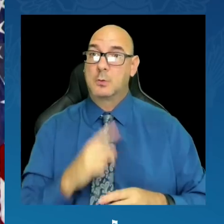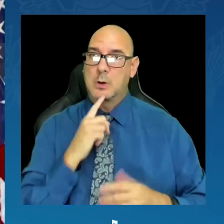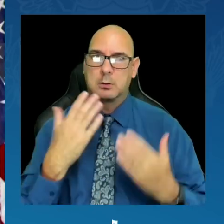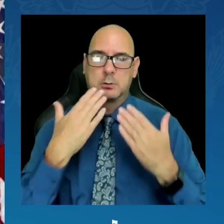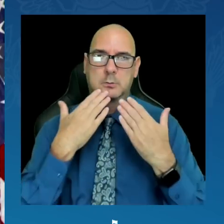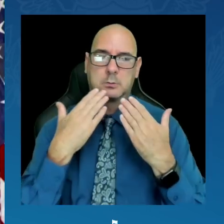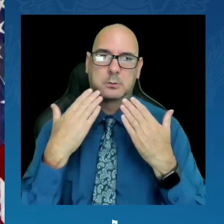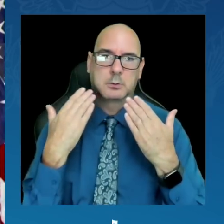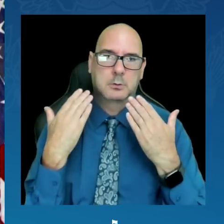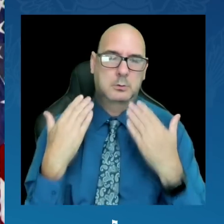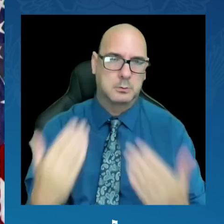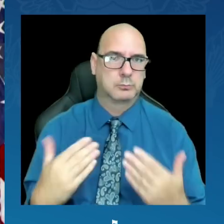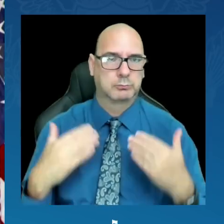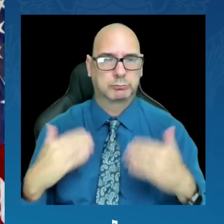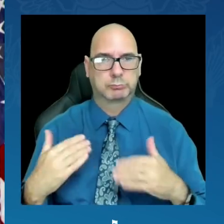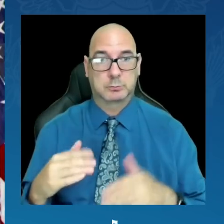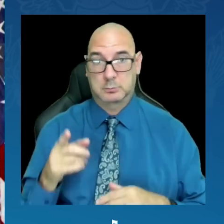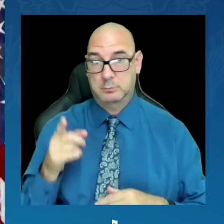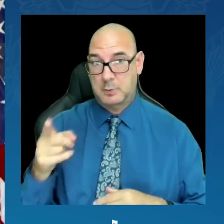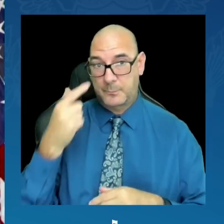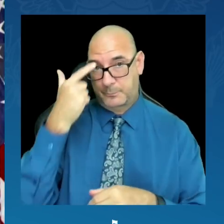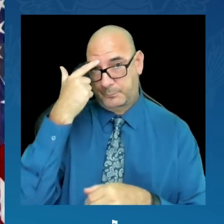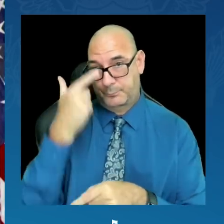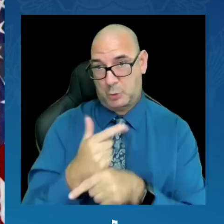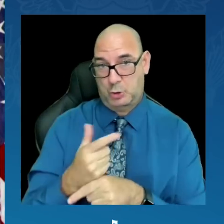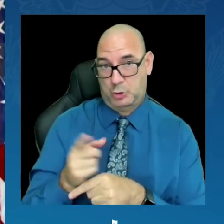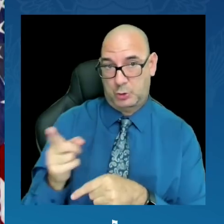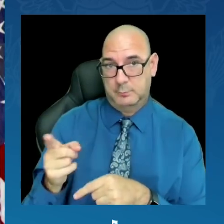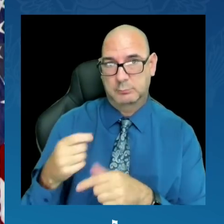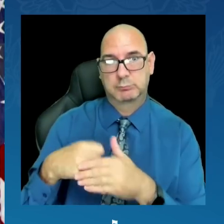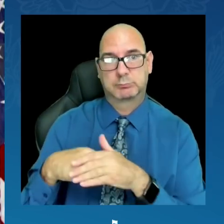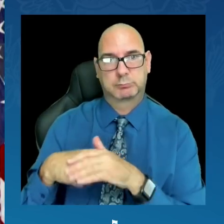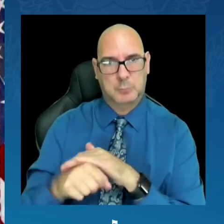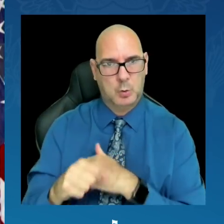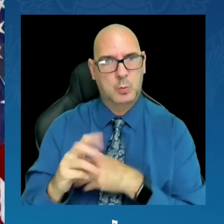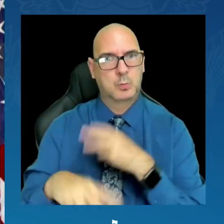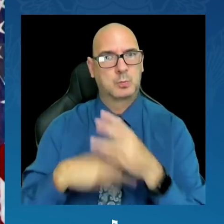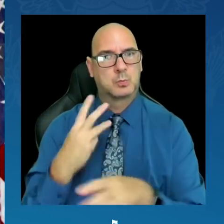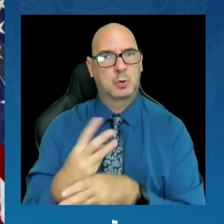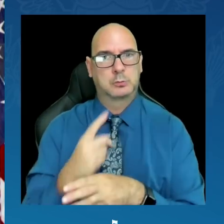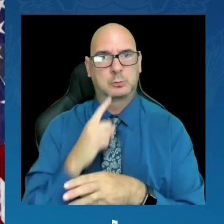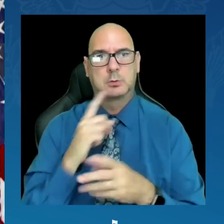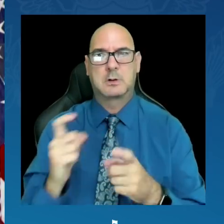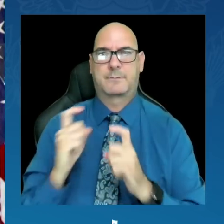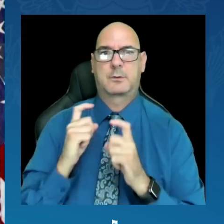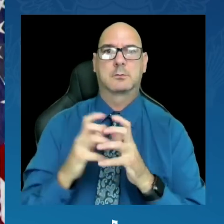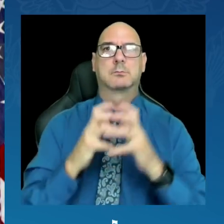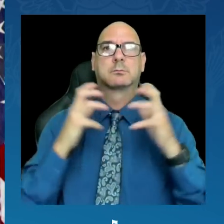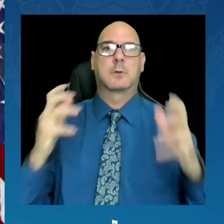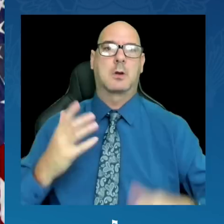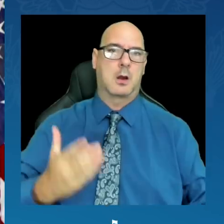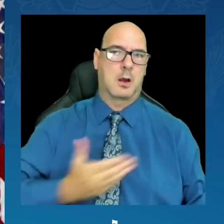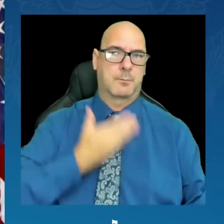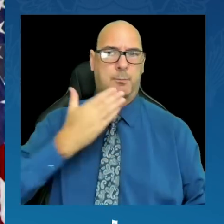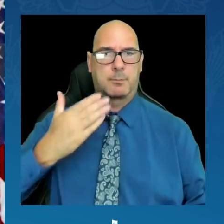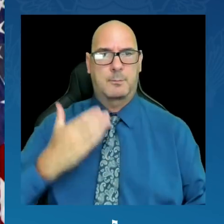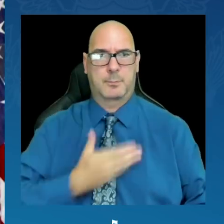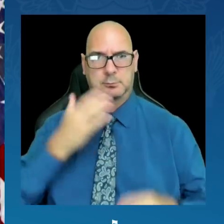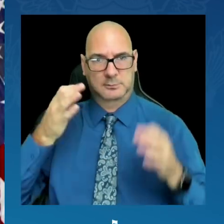came to this world and gave us so much joy. It was a decision made by my daughter and her husband and our family.